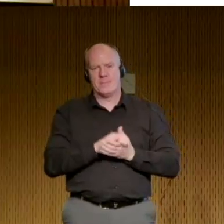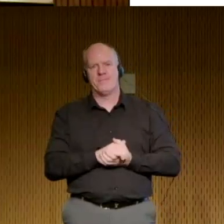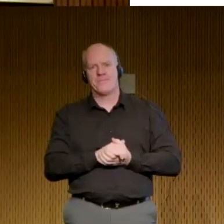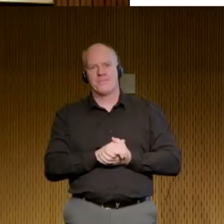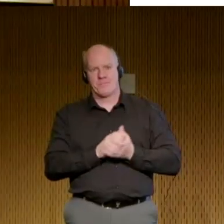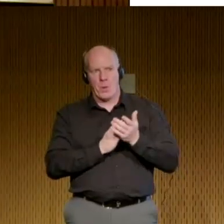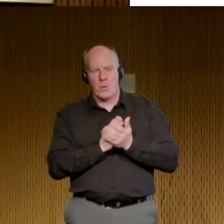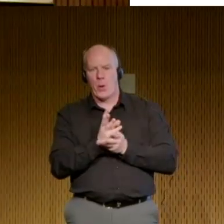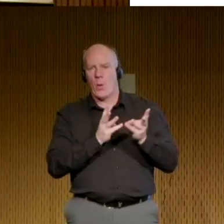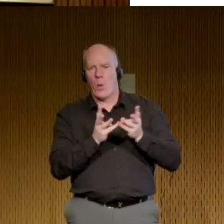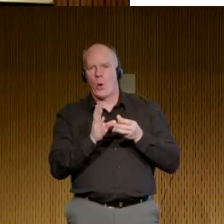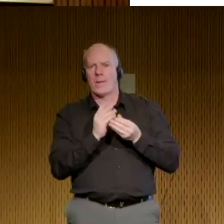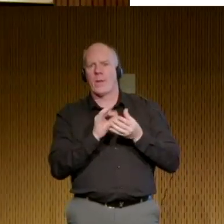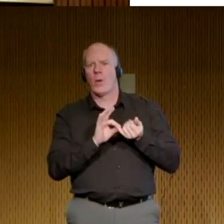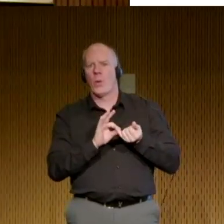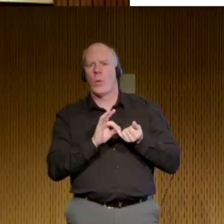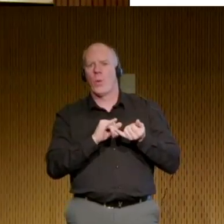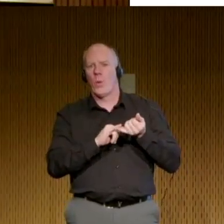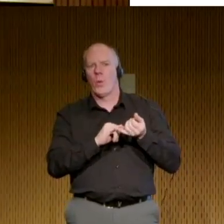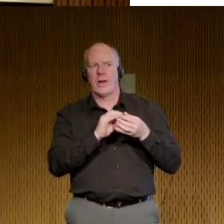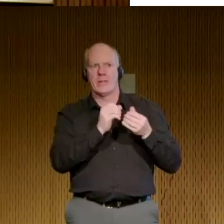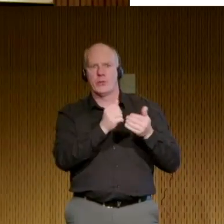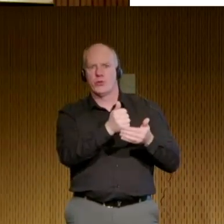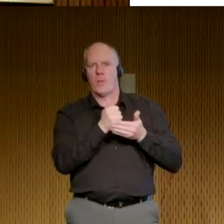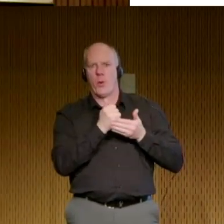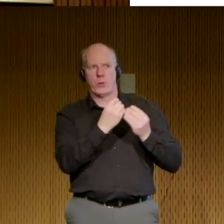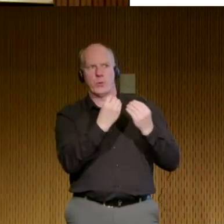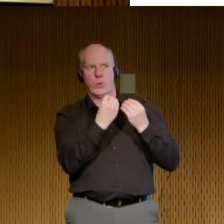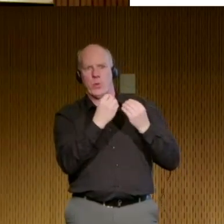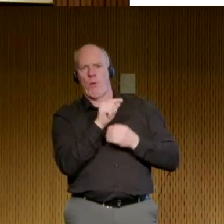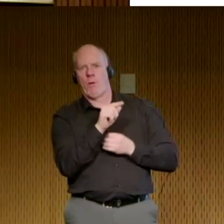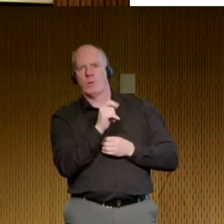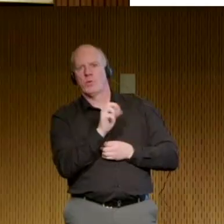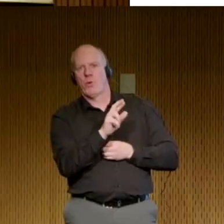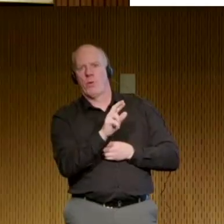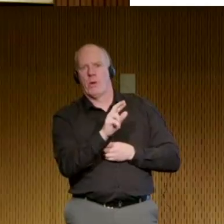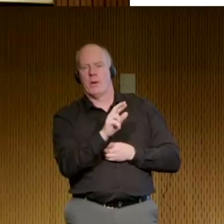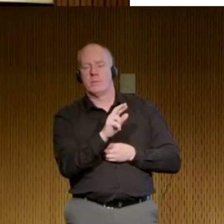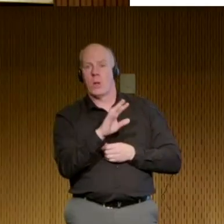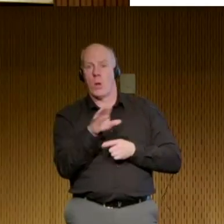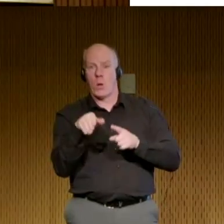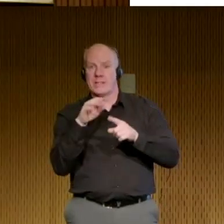they're working with our support tutor. And we find that this goal setting process really helps a